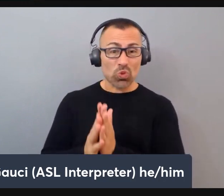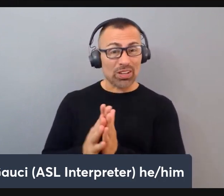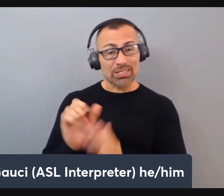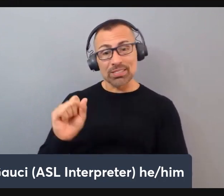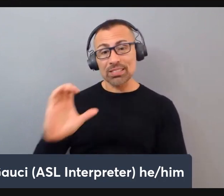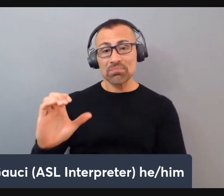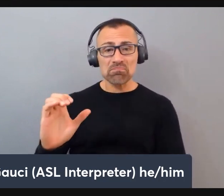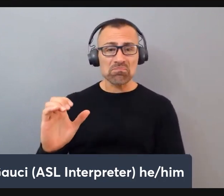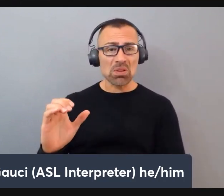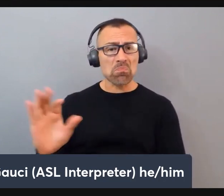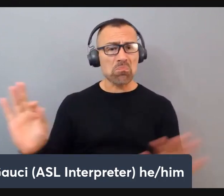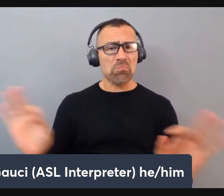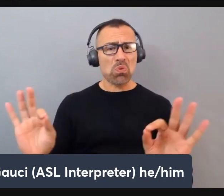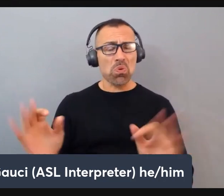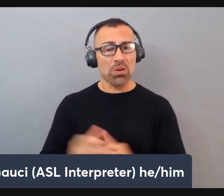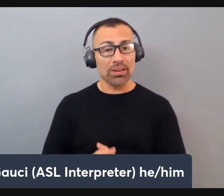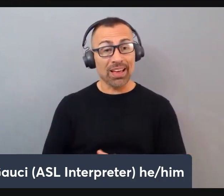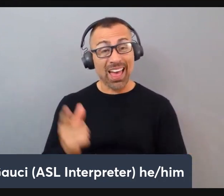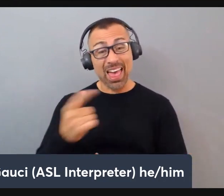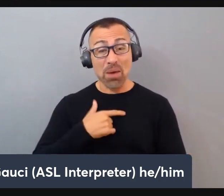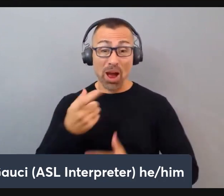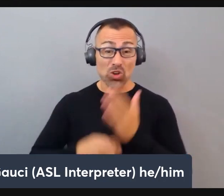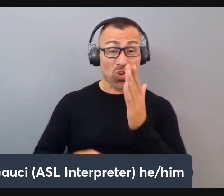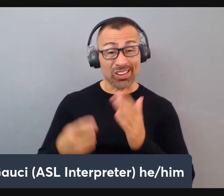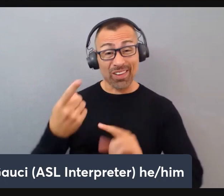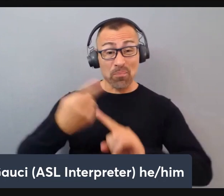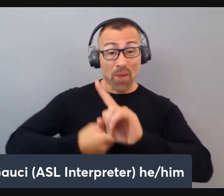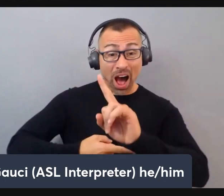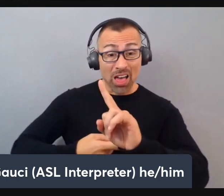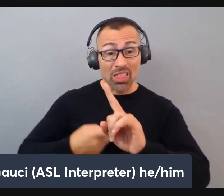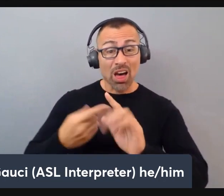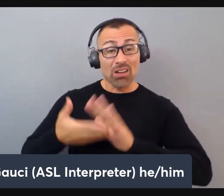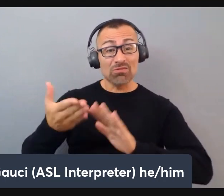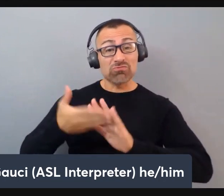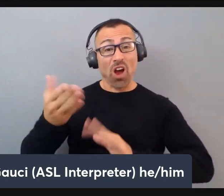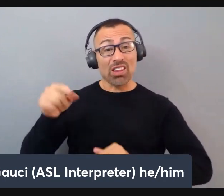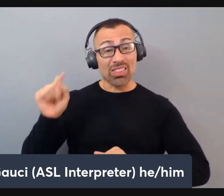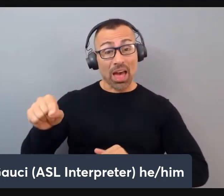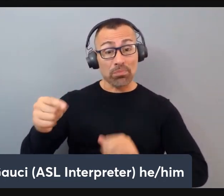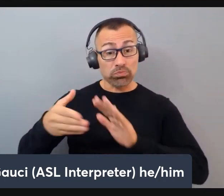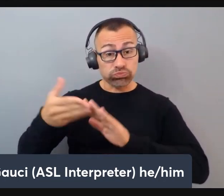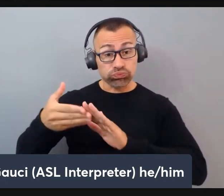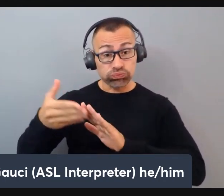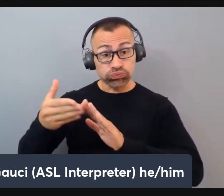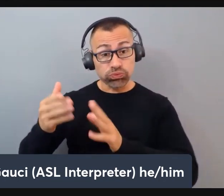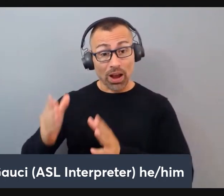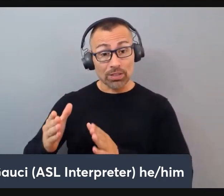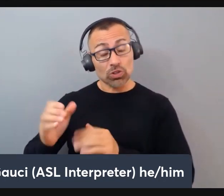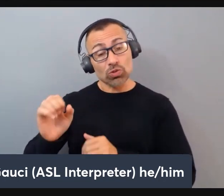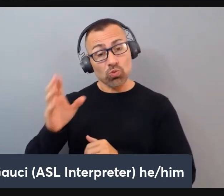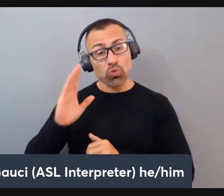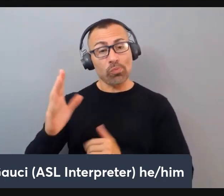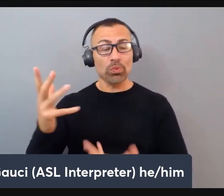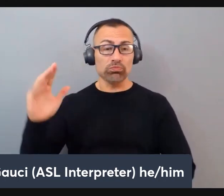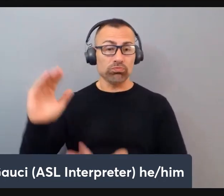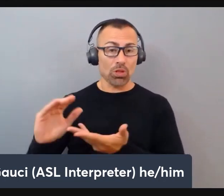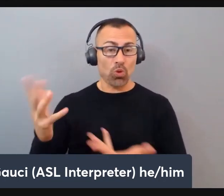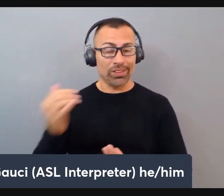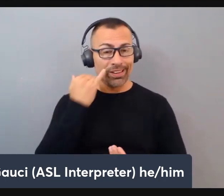of running that processor is gonna be lower than if I was paying individually per request for a thousand requests per second.